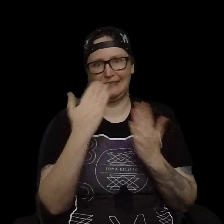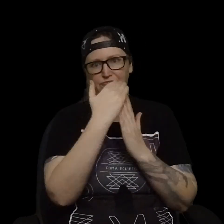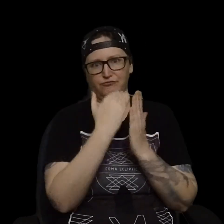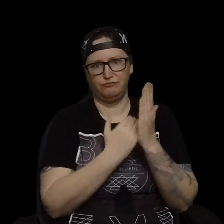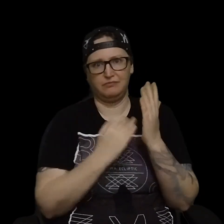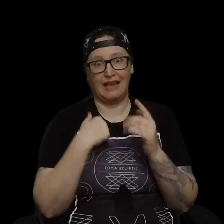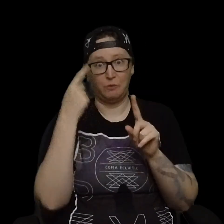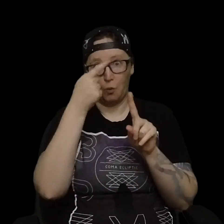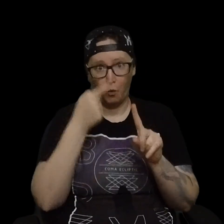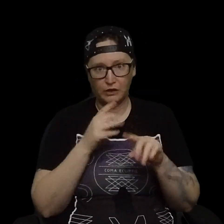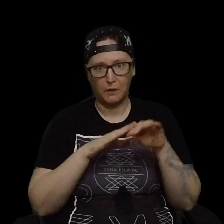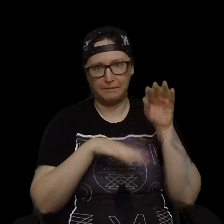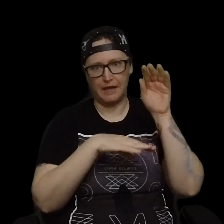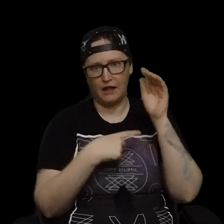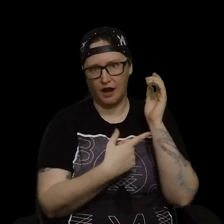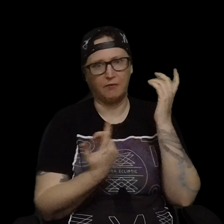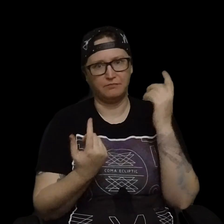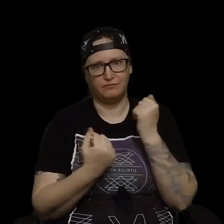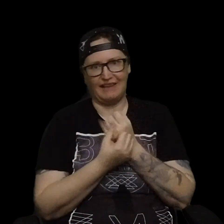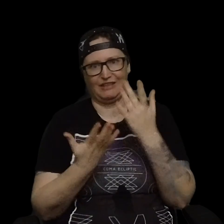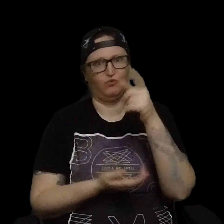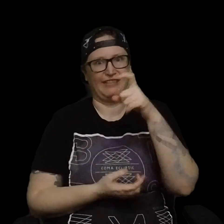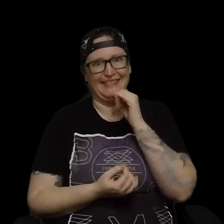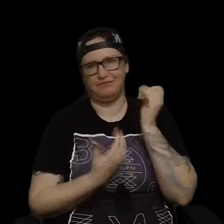that and then all the rest of the items that you have your different goals are on the bottom so